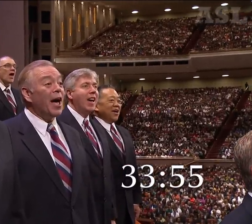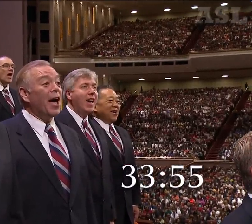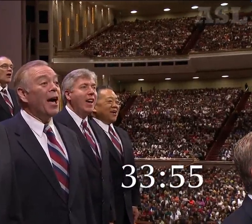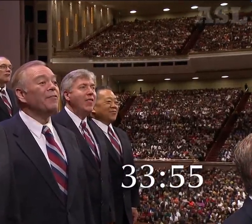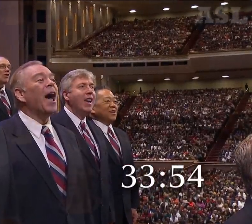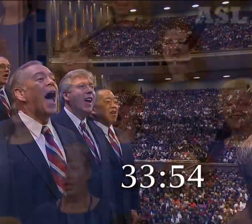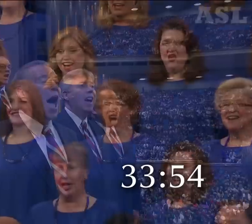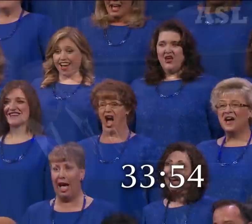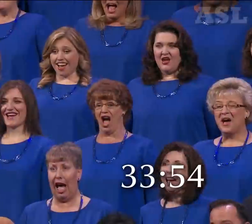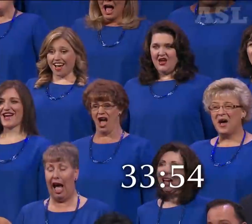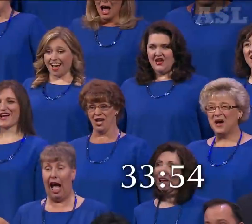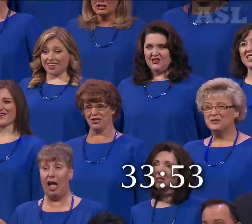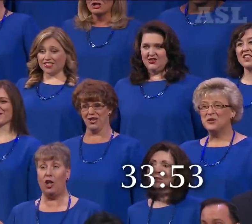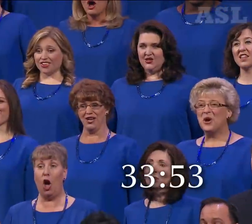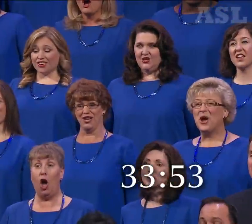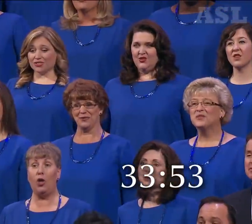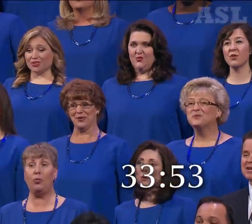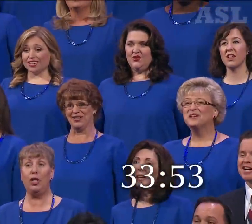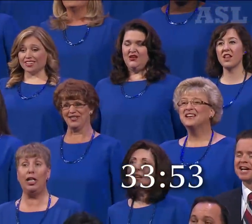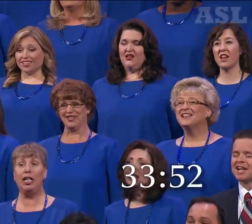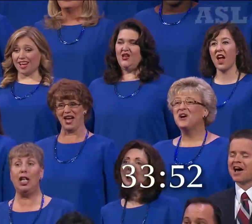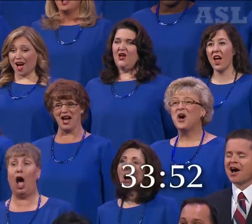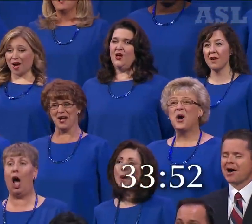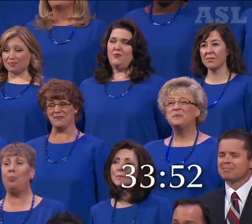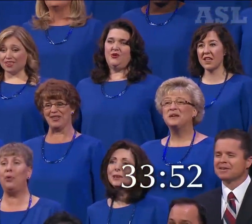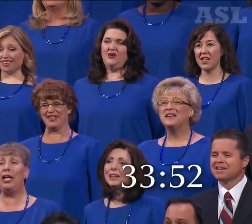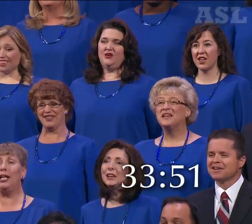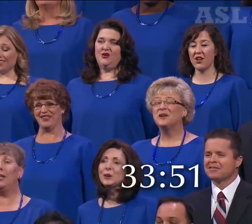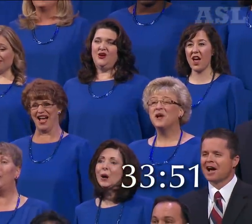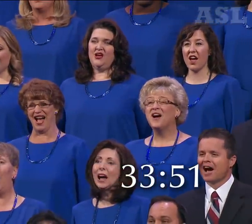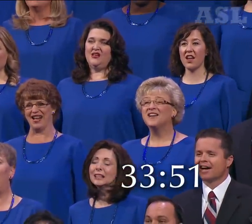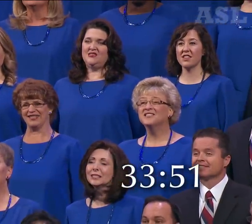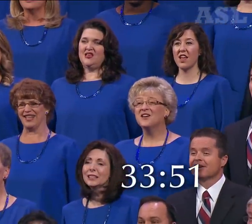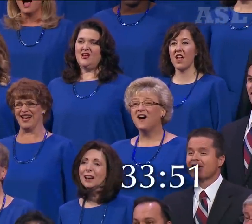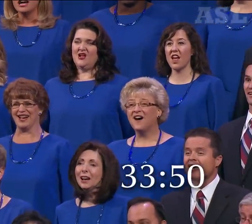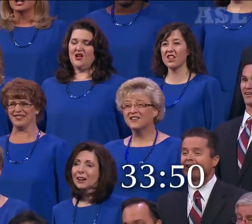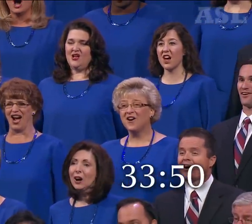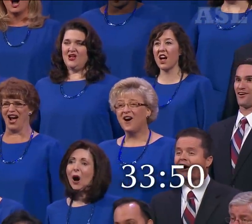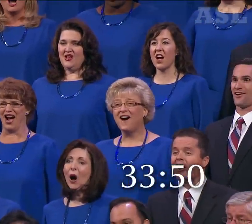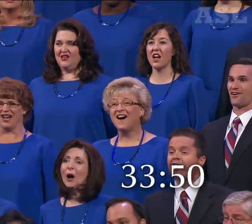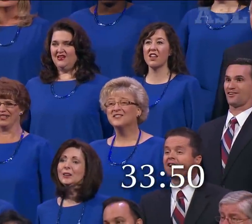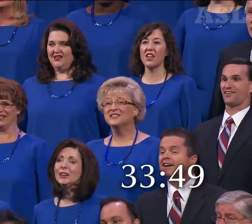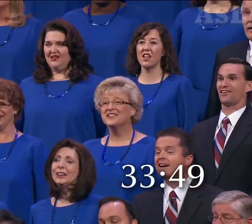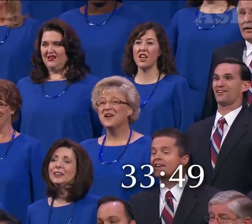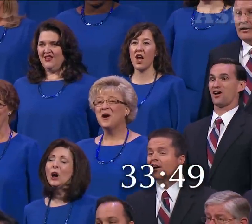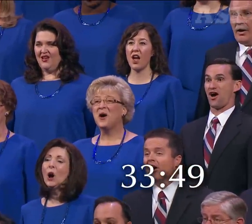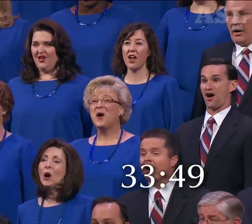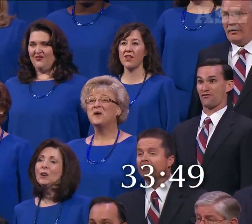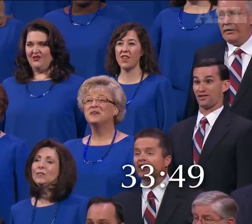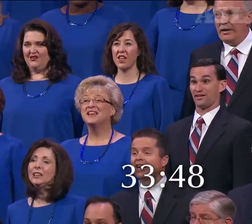THIS IS THE ENGLISH CLOSED CAPTION CHANNEL OF THE CHURCH OF JESUS CHRIST OF LATTER-DAY SAINTS.